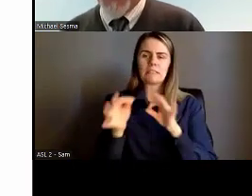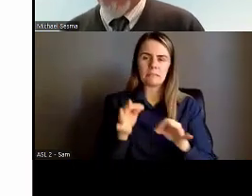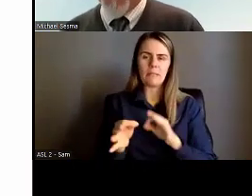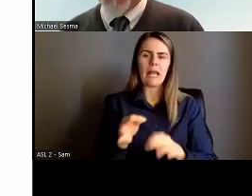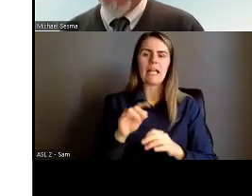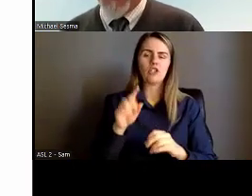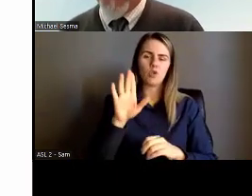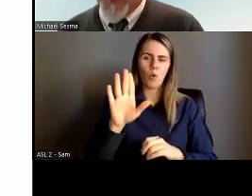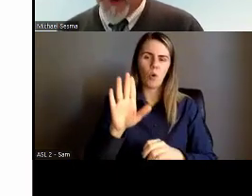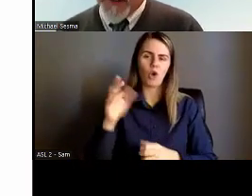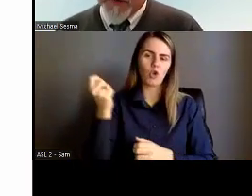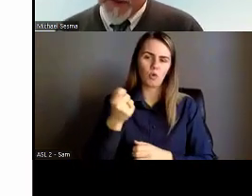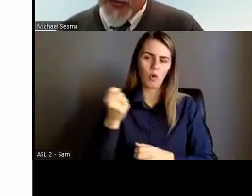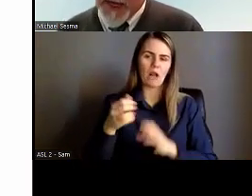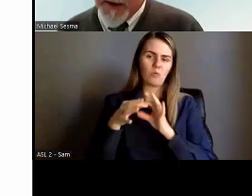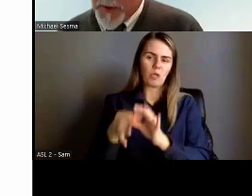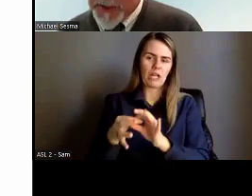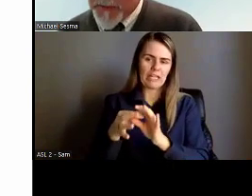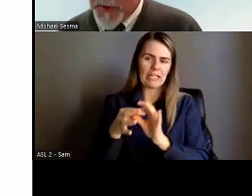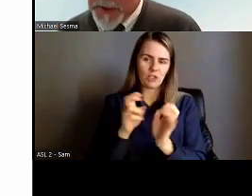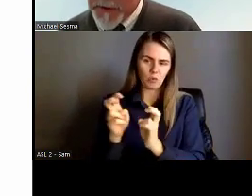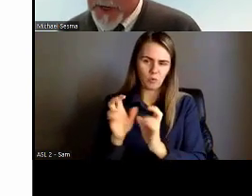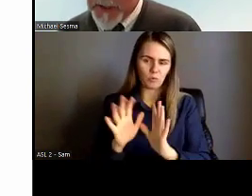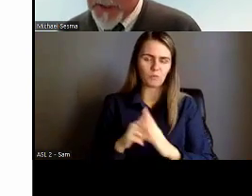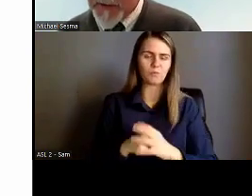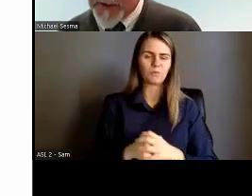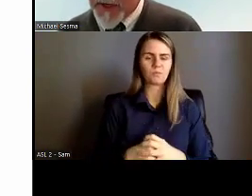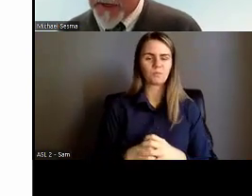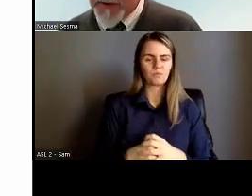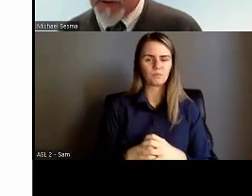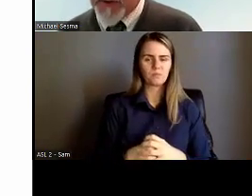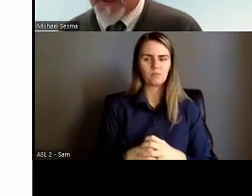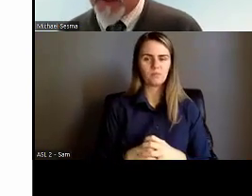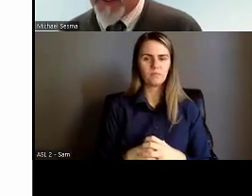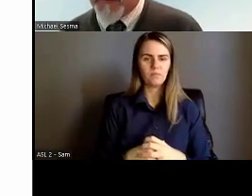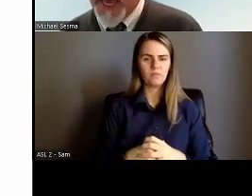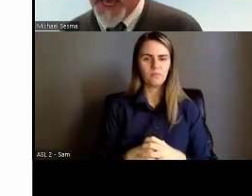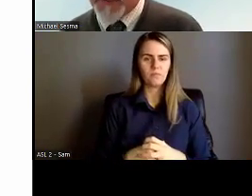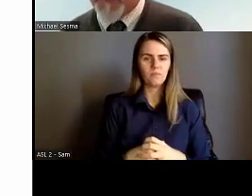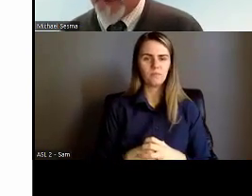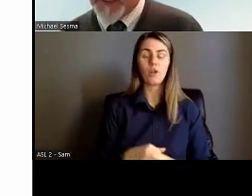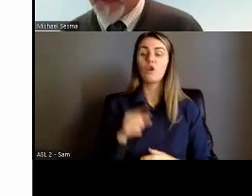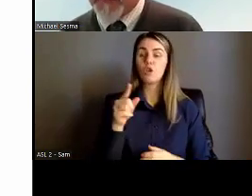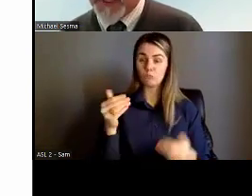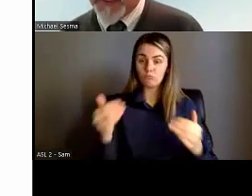And the other part, once you start doing the research, you're going to be asked to submit